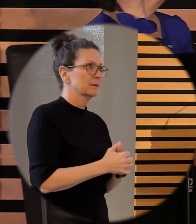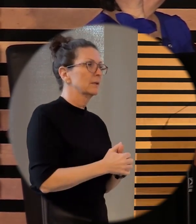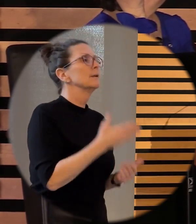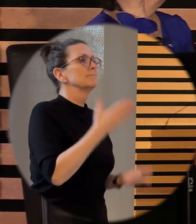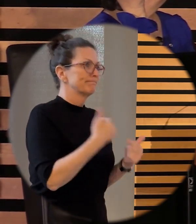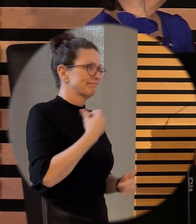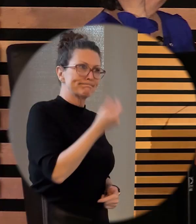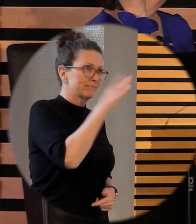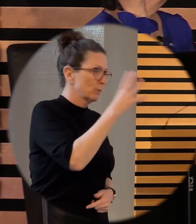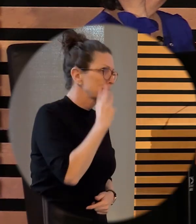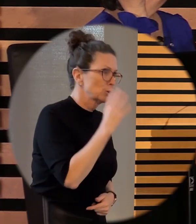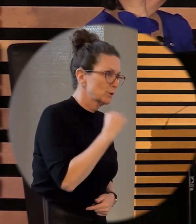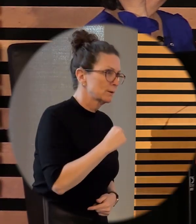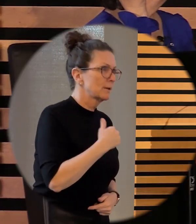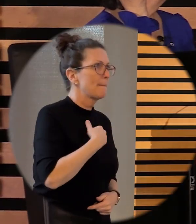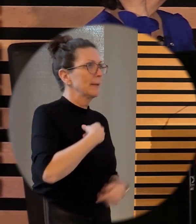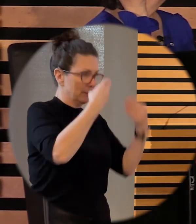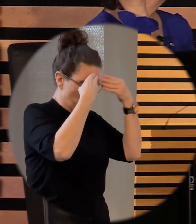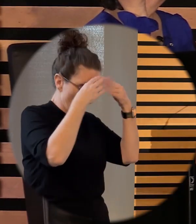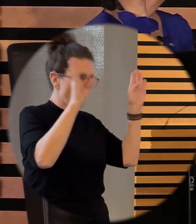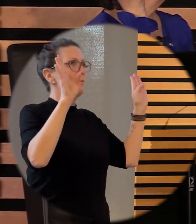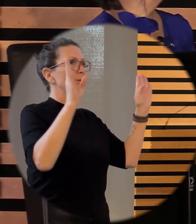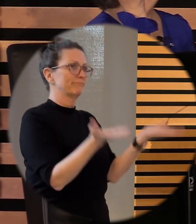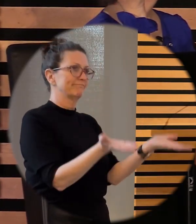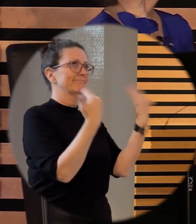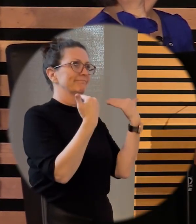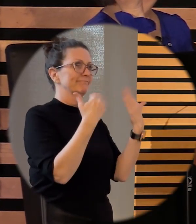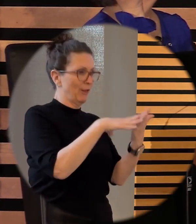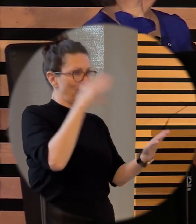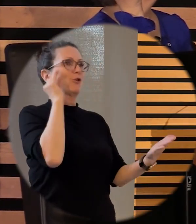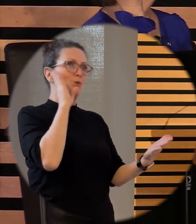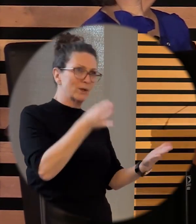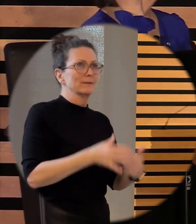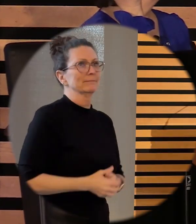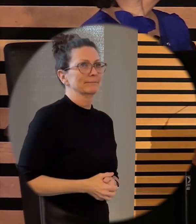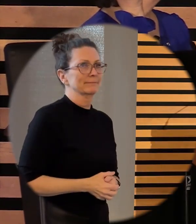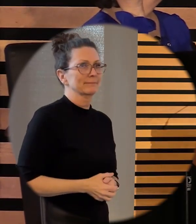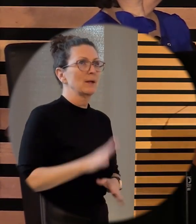understand your experience, I am open to learning about it. So the story I want us to talk about is